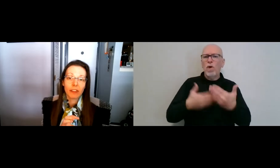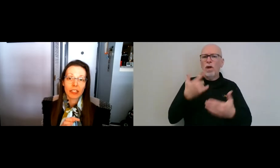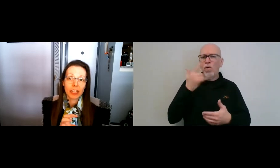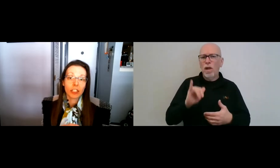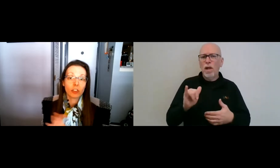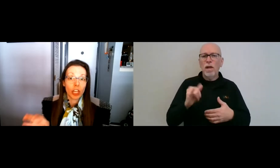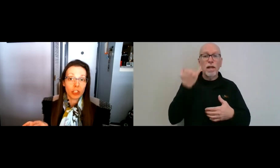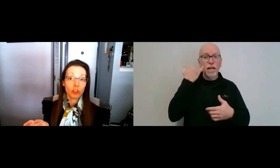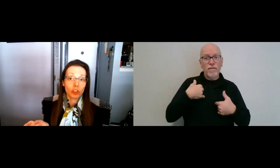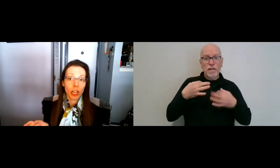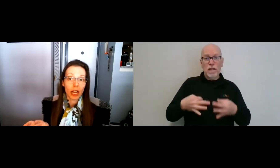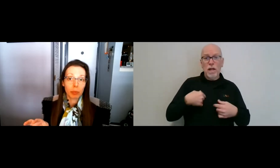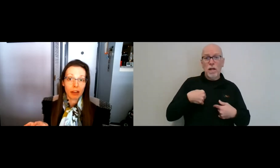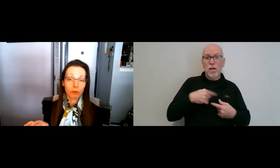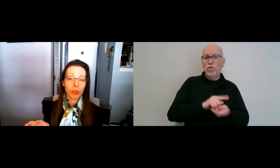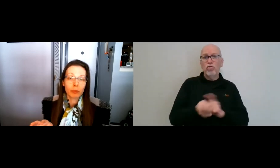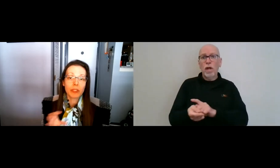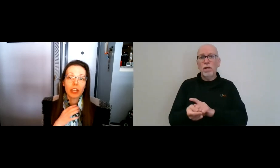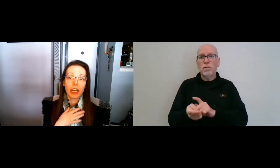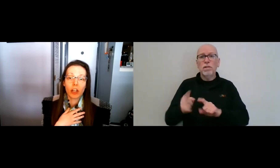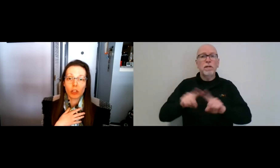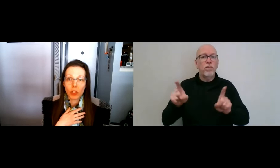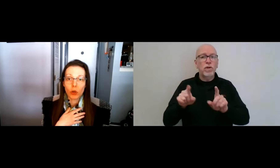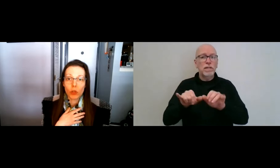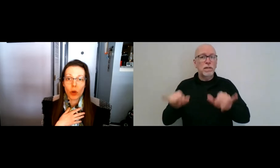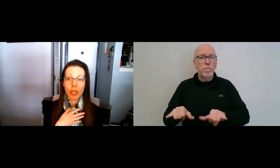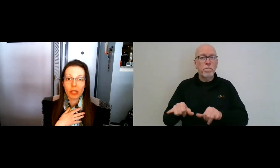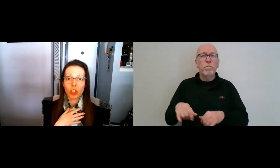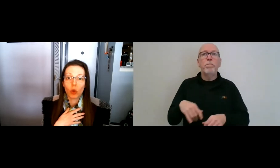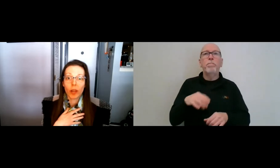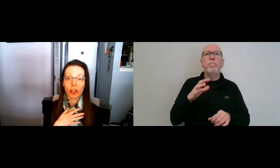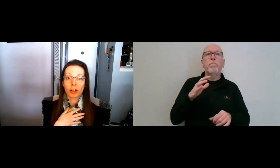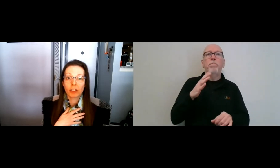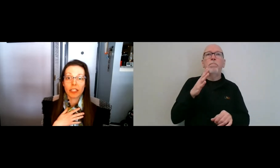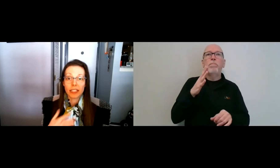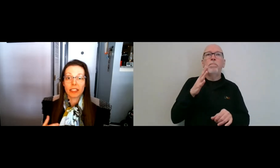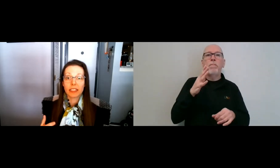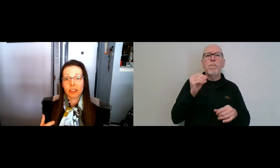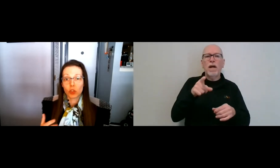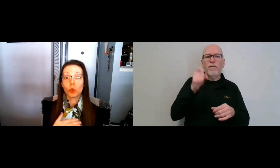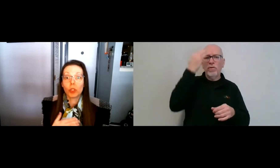if I decide to change platforms and also knowing where does this tool